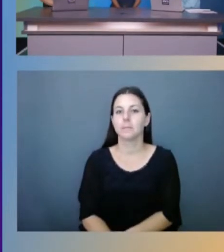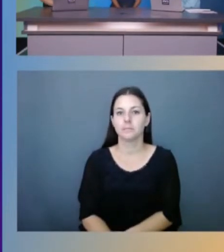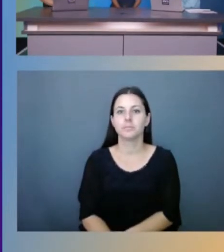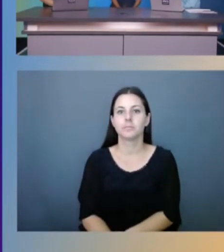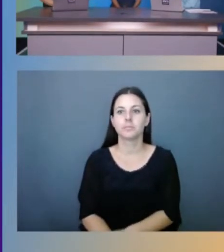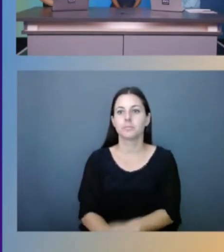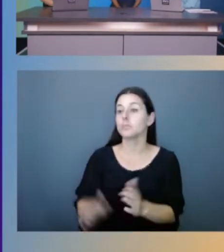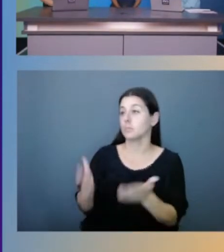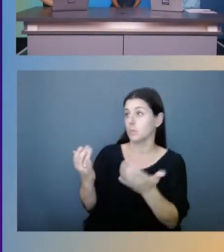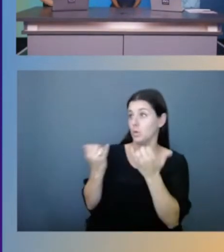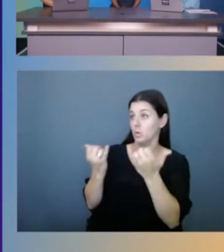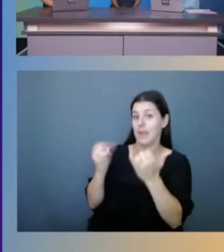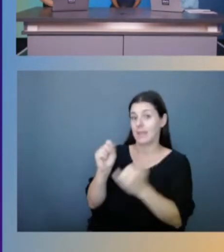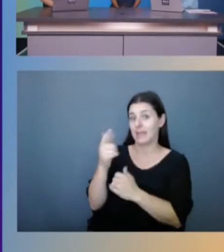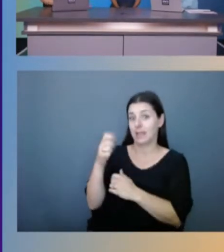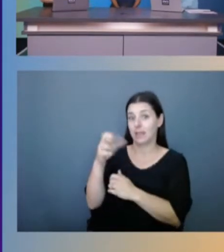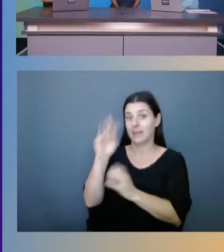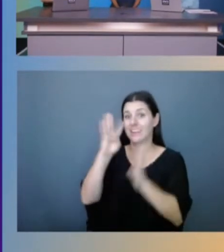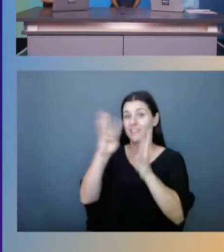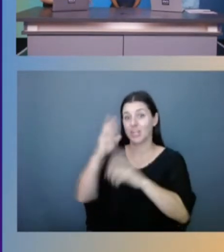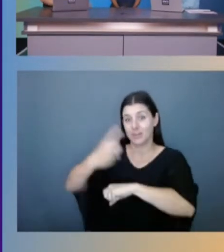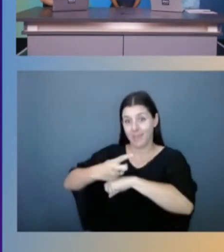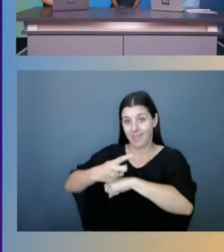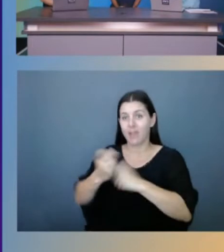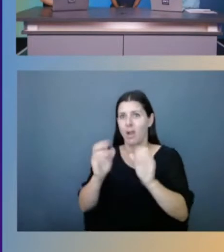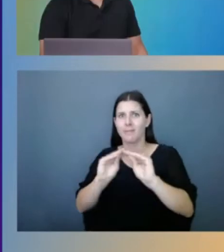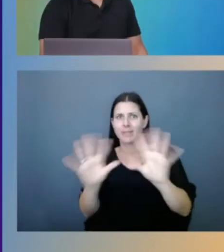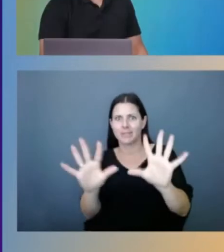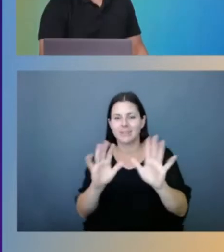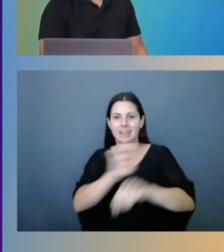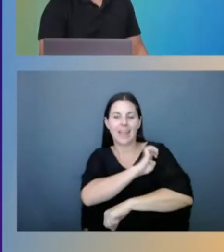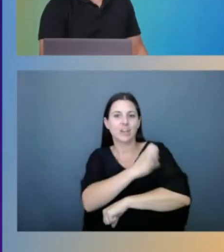obviously a lot of the energy efficiencies that we are doing